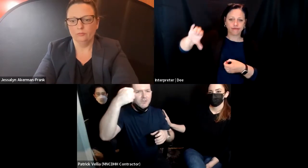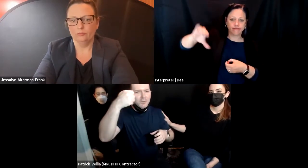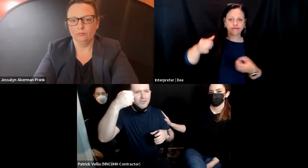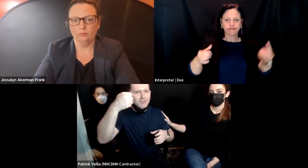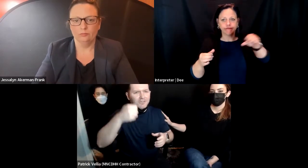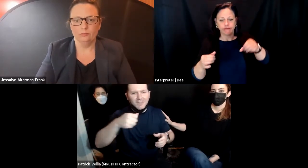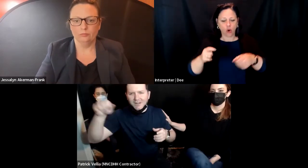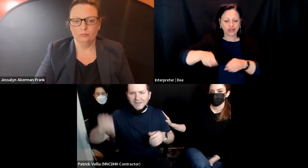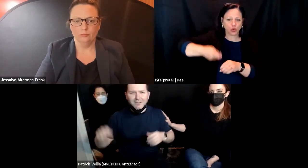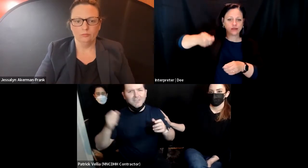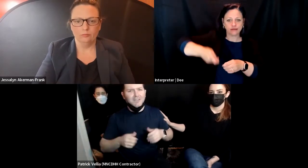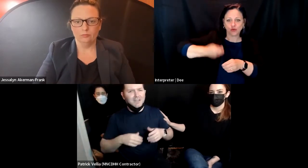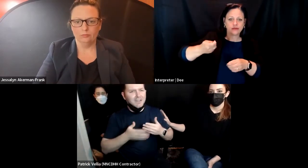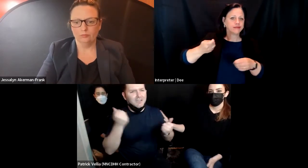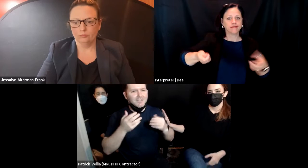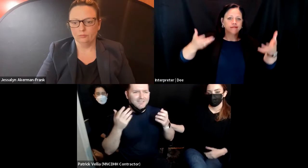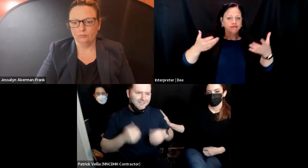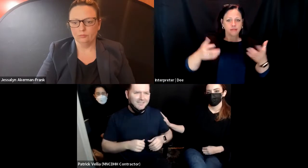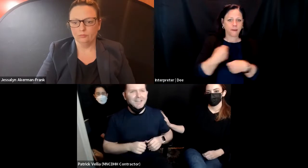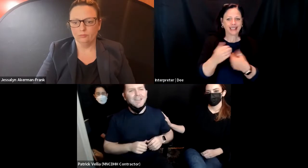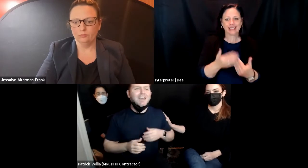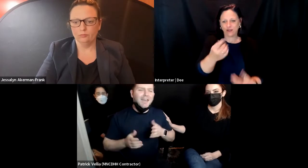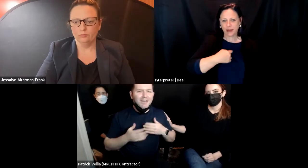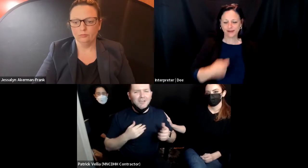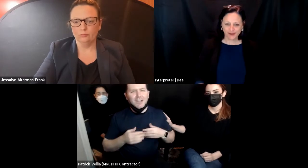This is ground ginger.